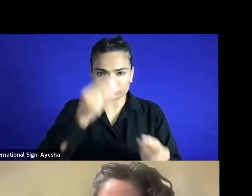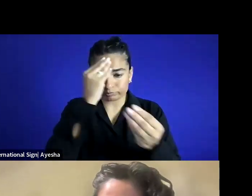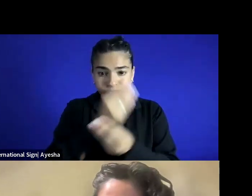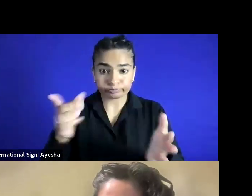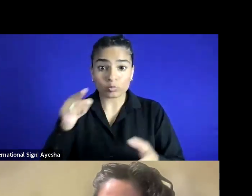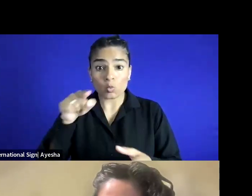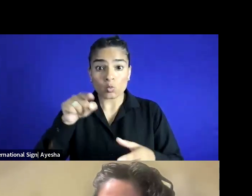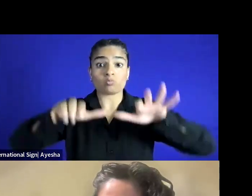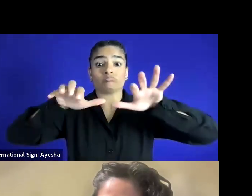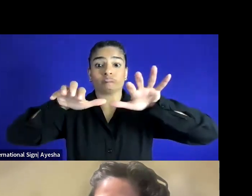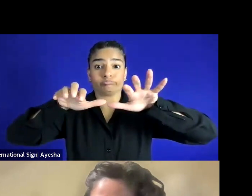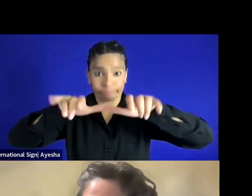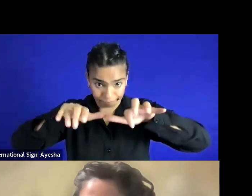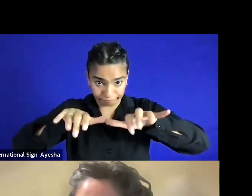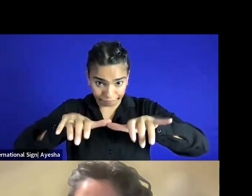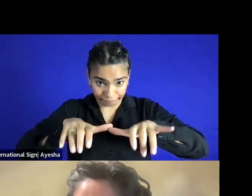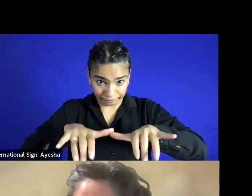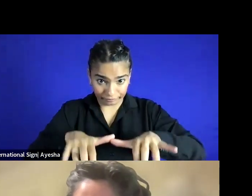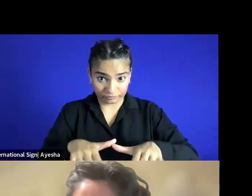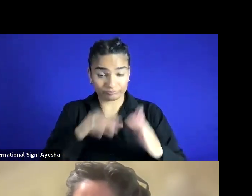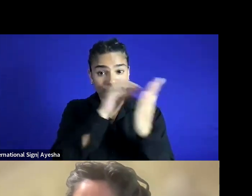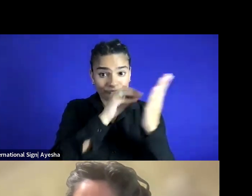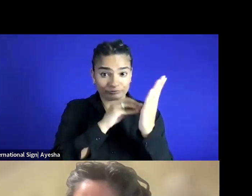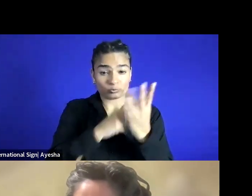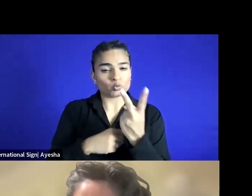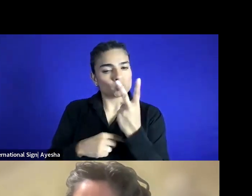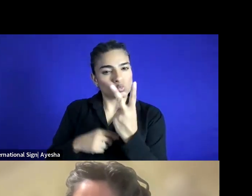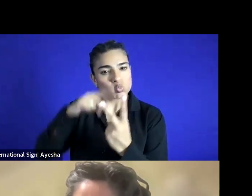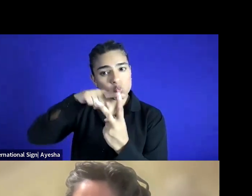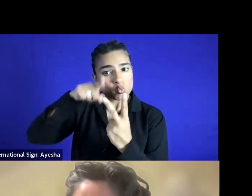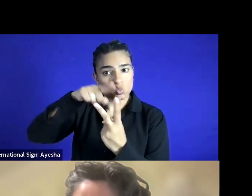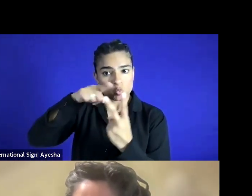there are two key features that, the whole app has very, very good information